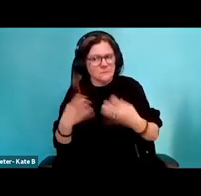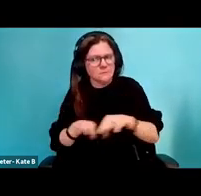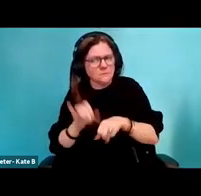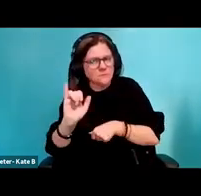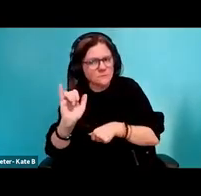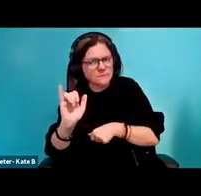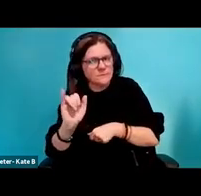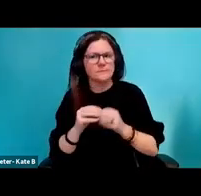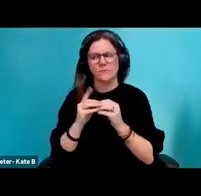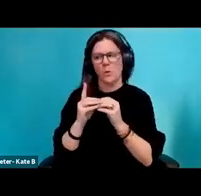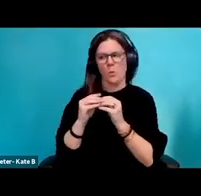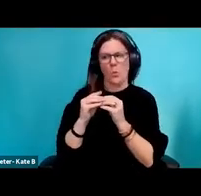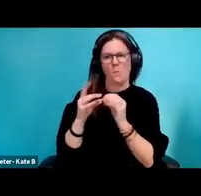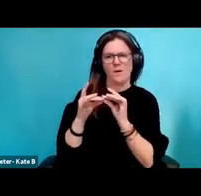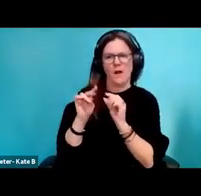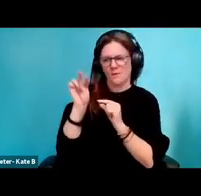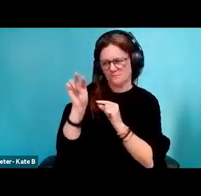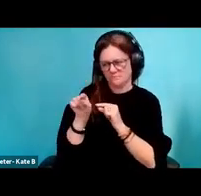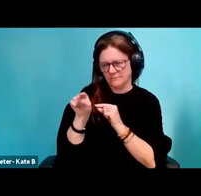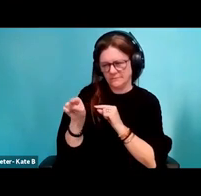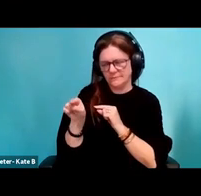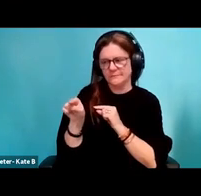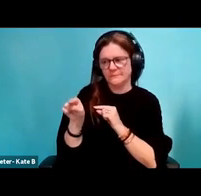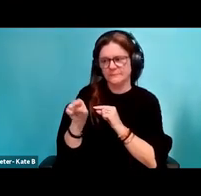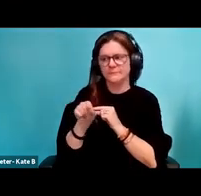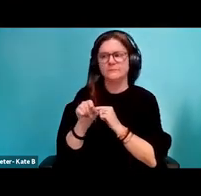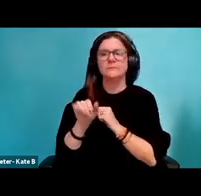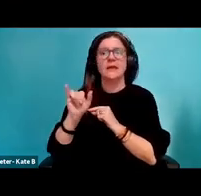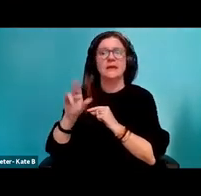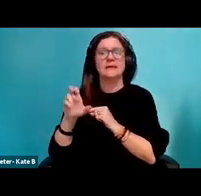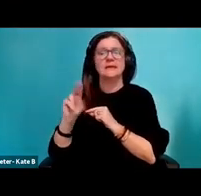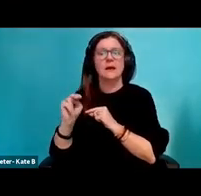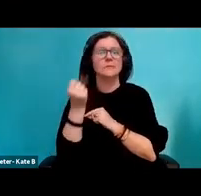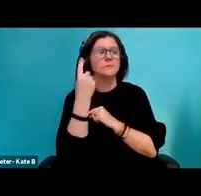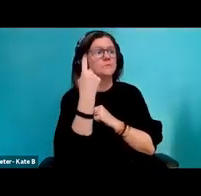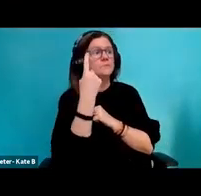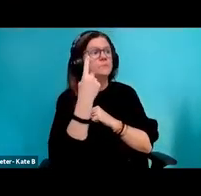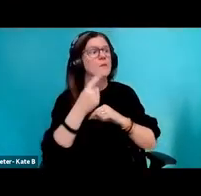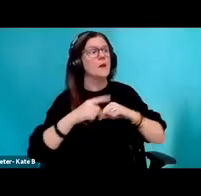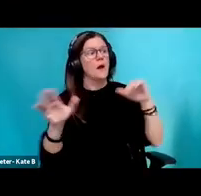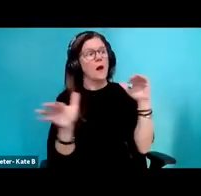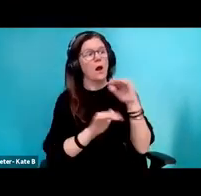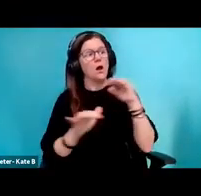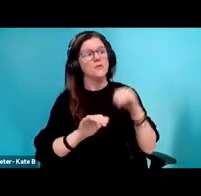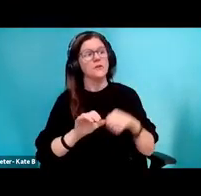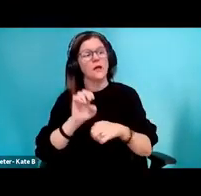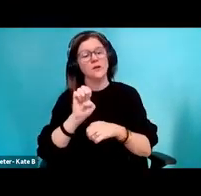more last comment was from Yan, "The prevalence of underlying eugenics theories that providers